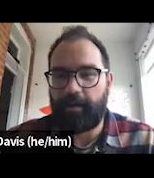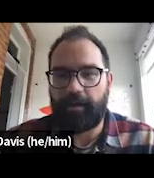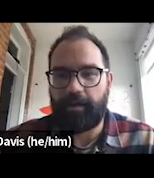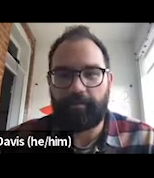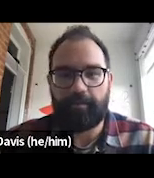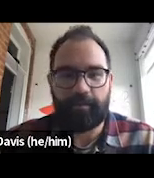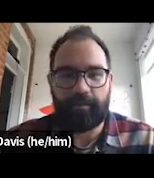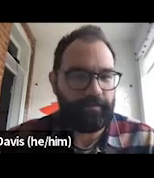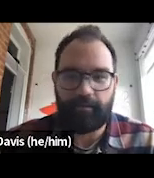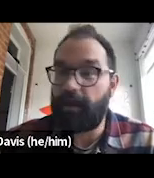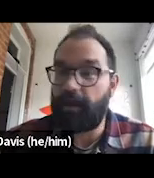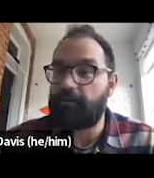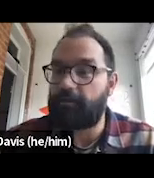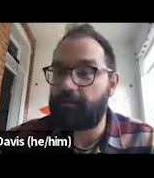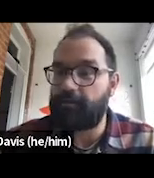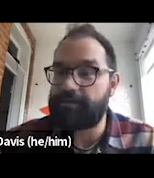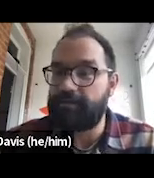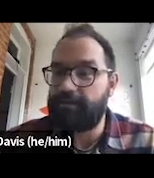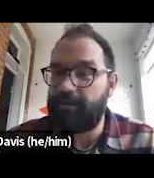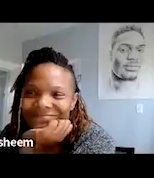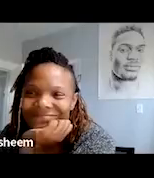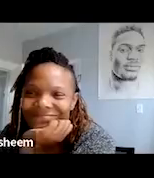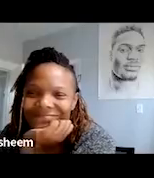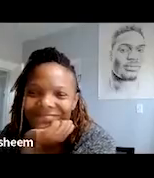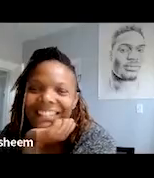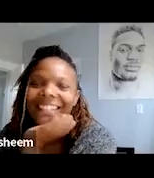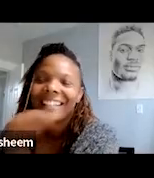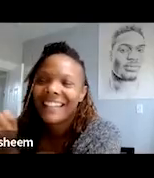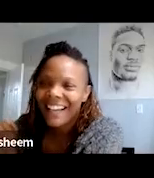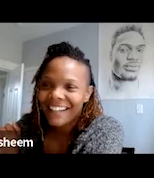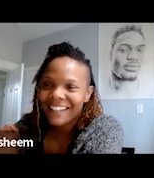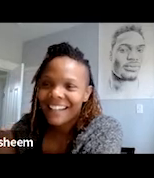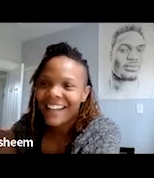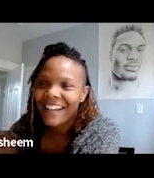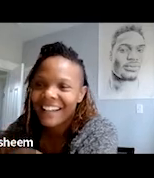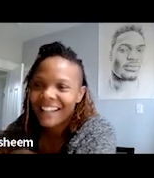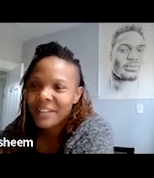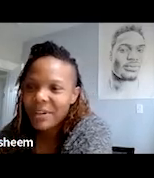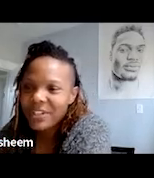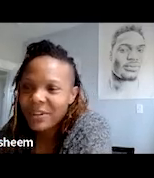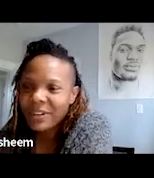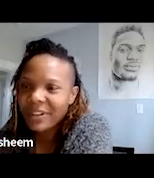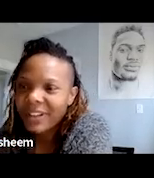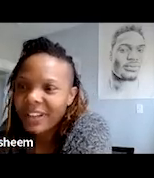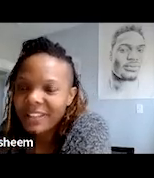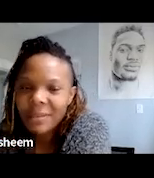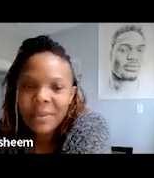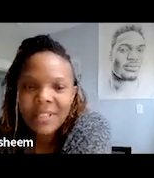But real quick, yeah. Another question? Yeah.